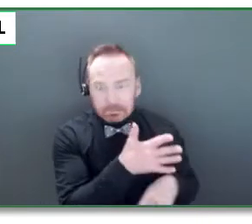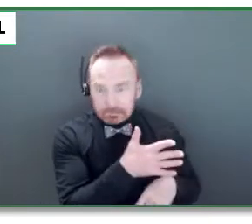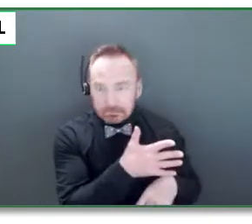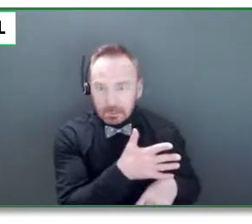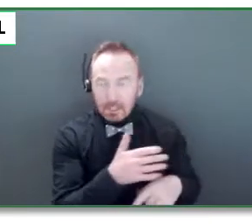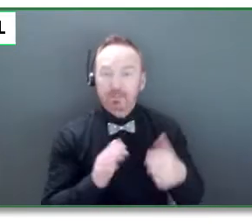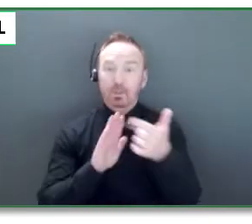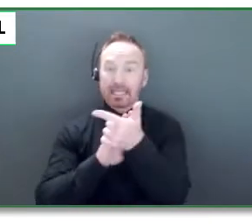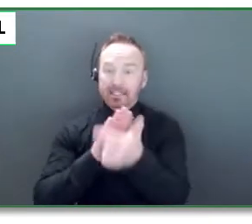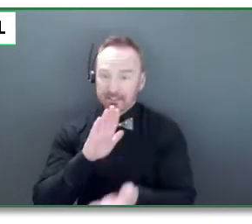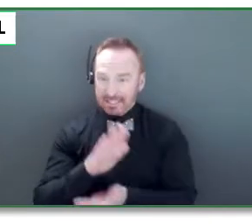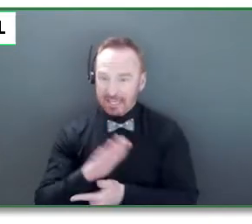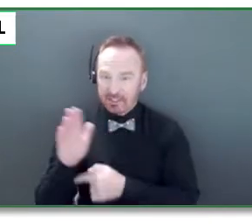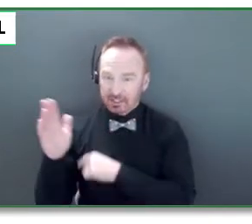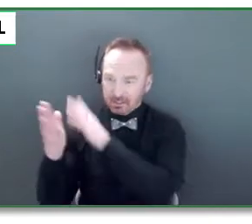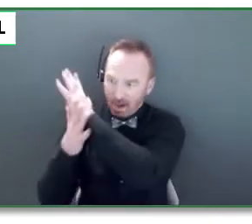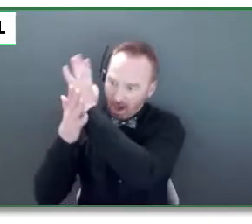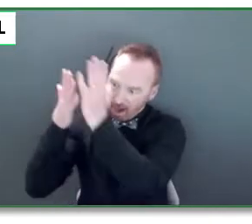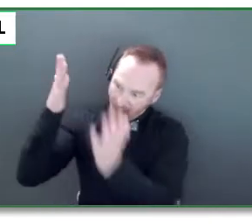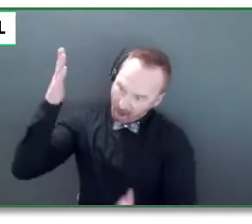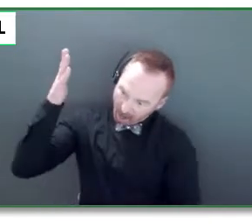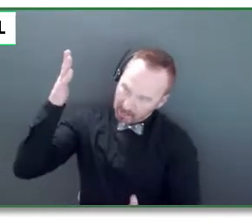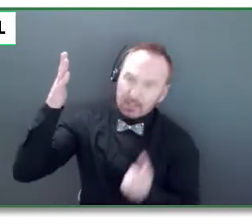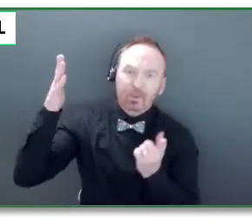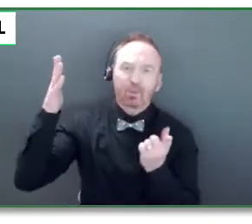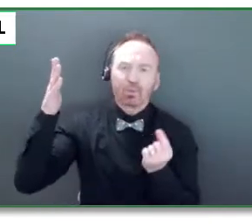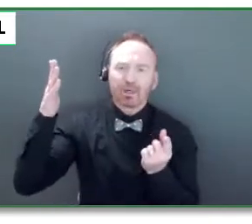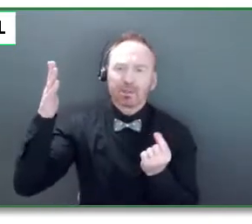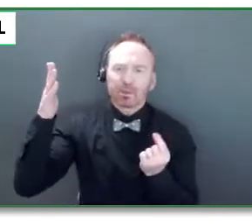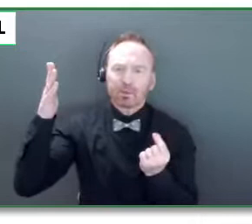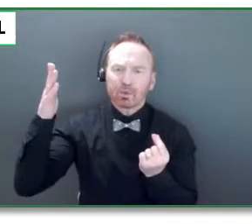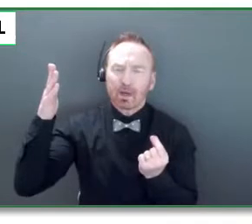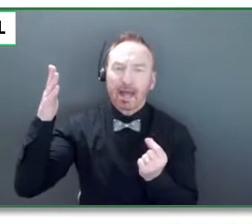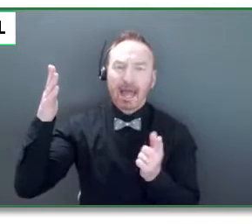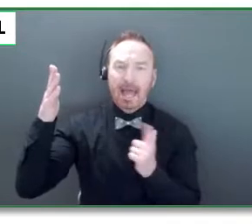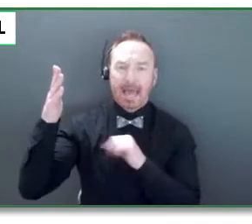and how do we choose? What we do to improve the accessibility